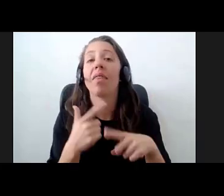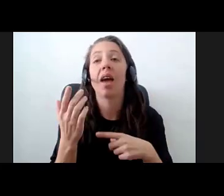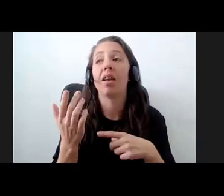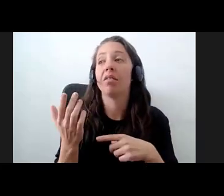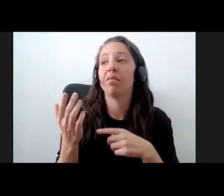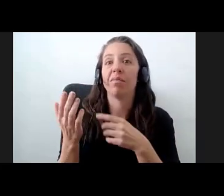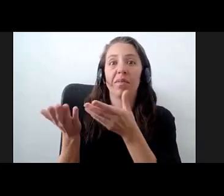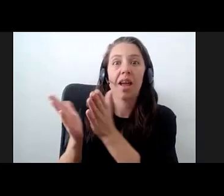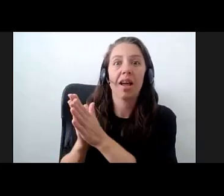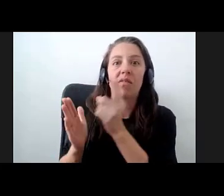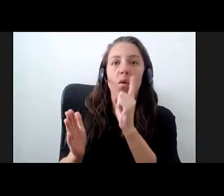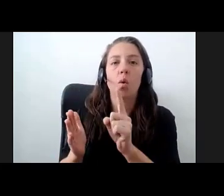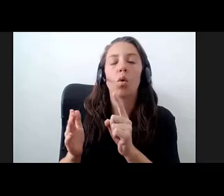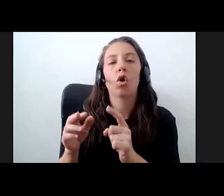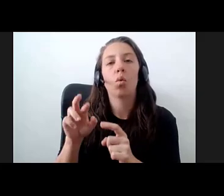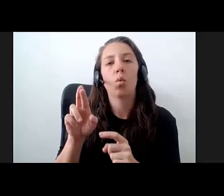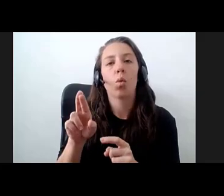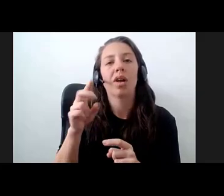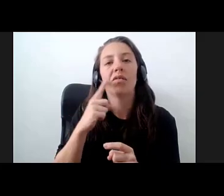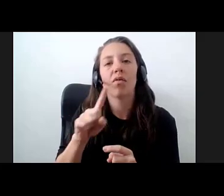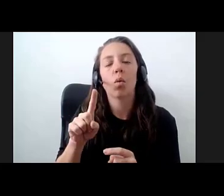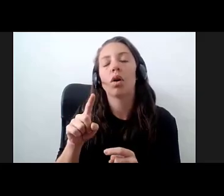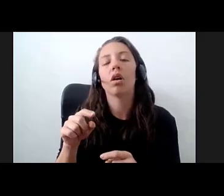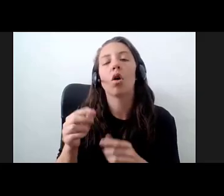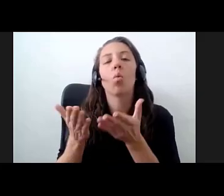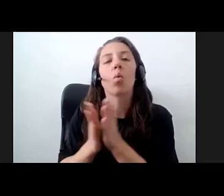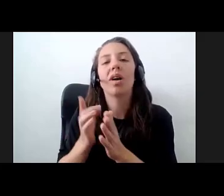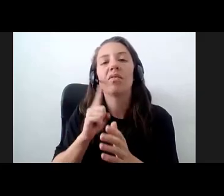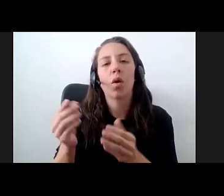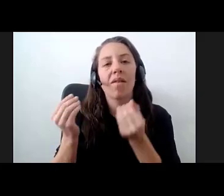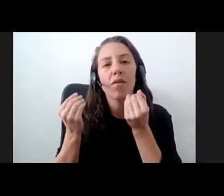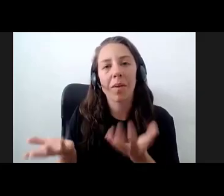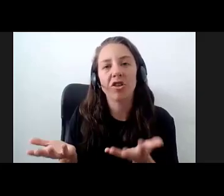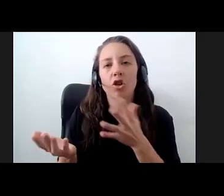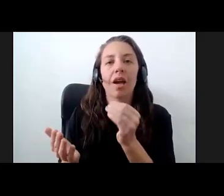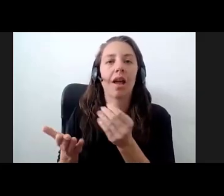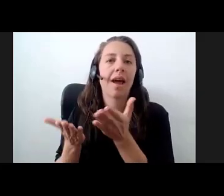and we asked the community for their input. And you can find a summary of that feedback from the RFI